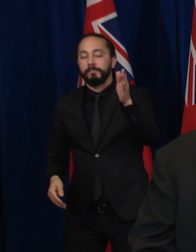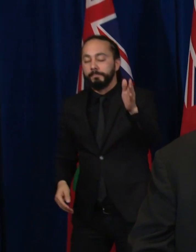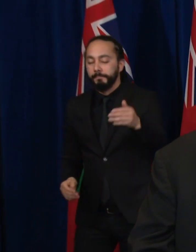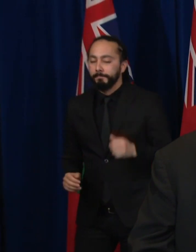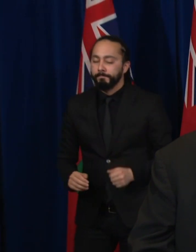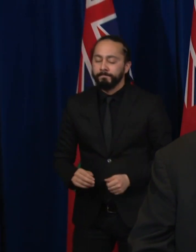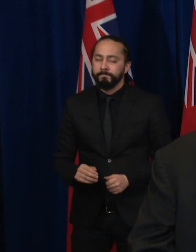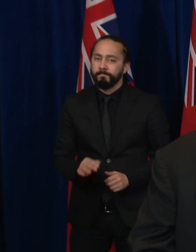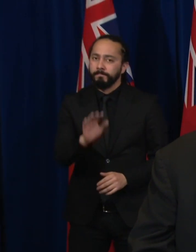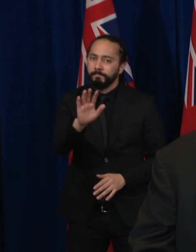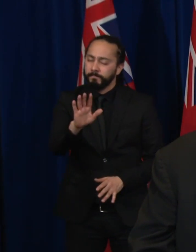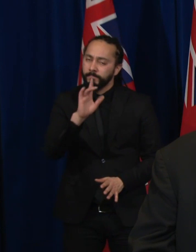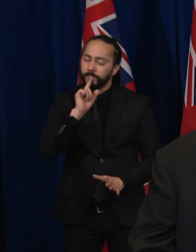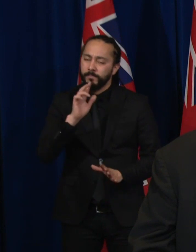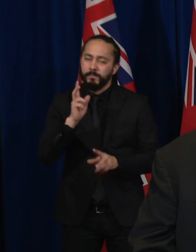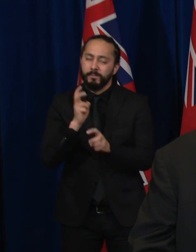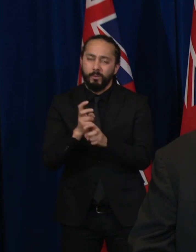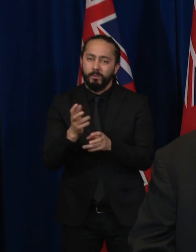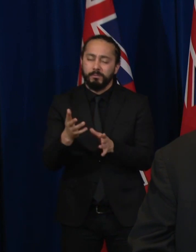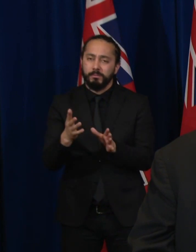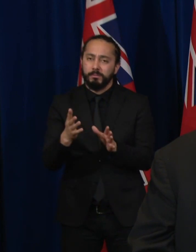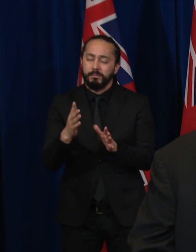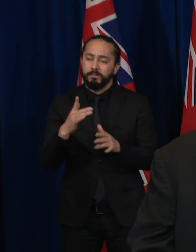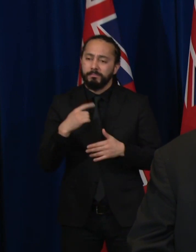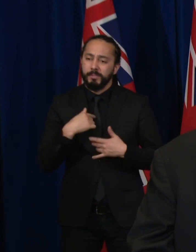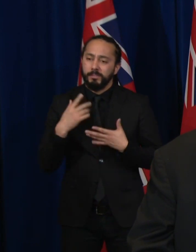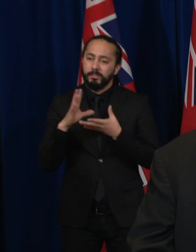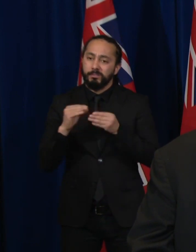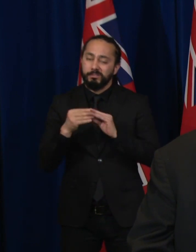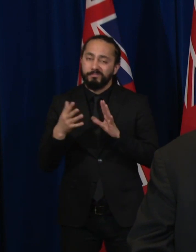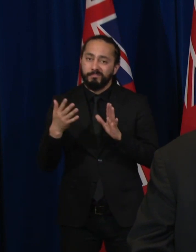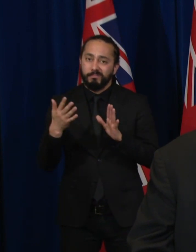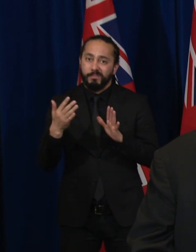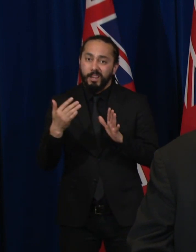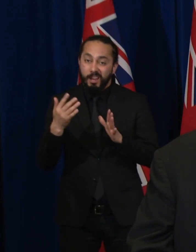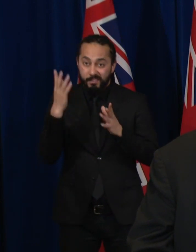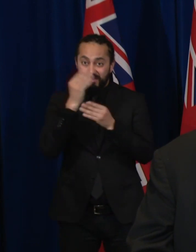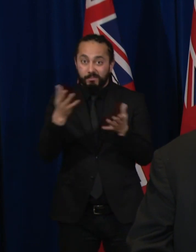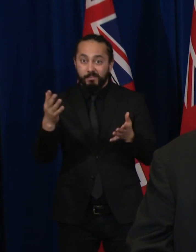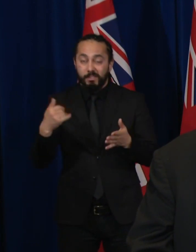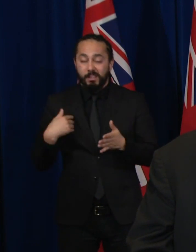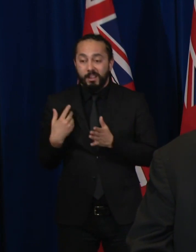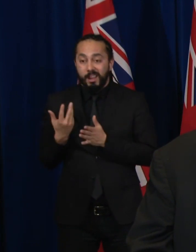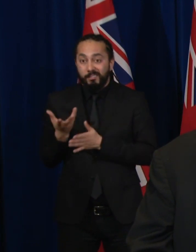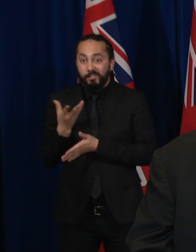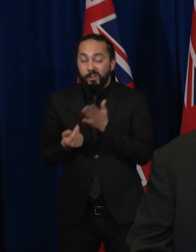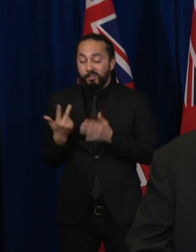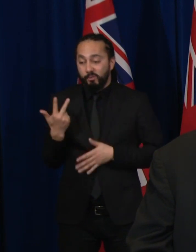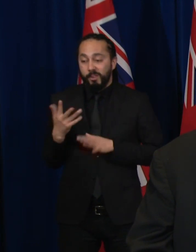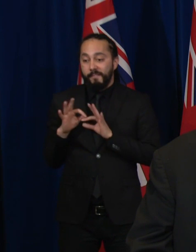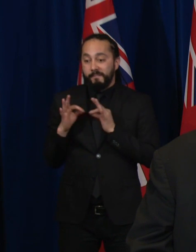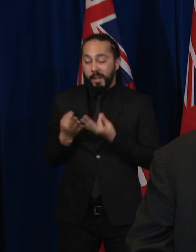stories. I don't have to tell people I lost three close loved family